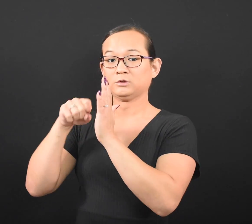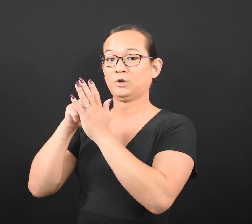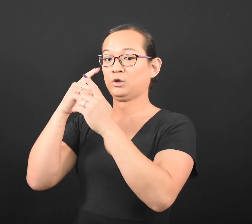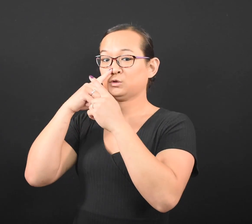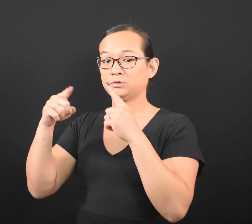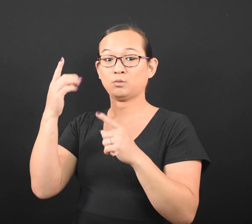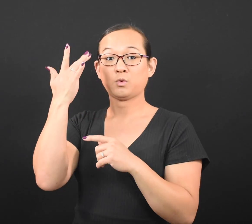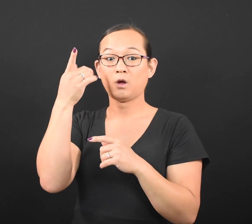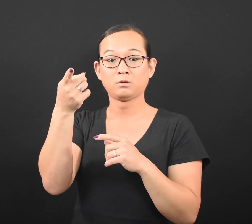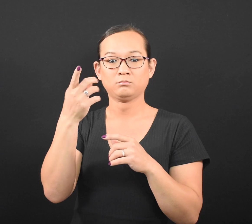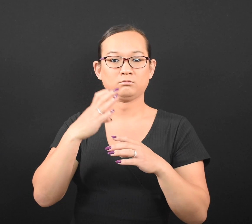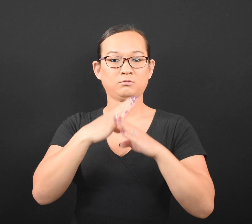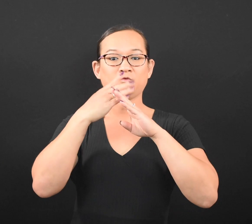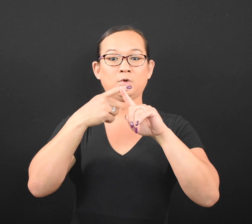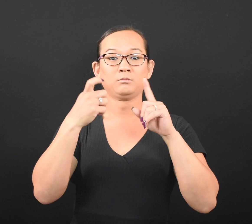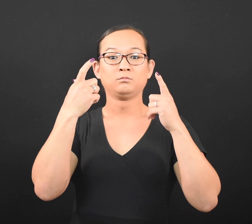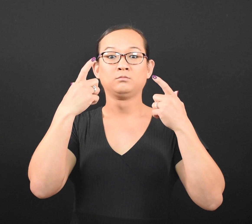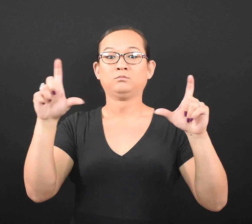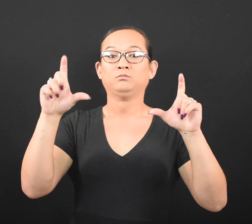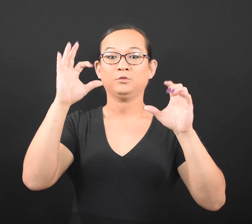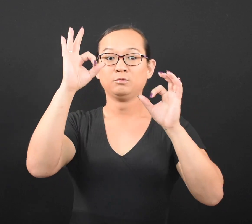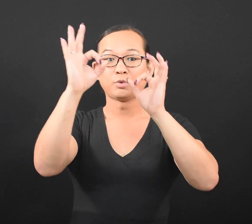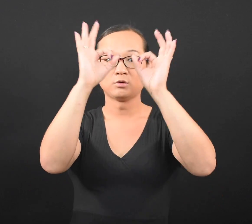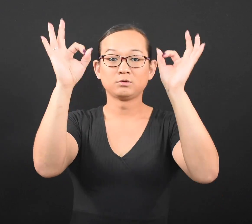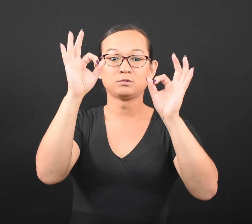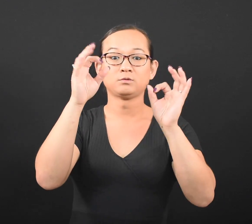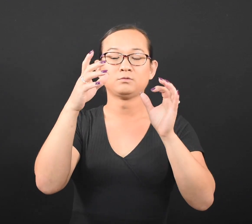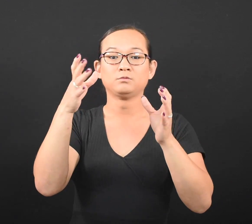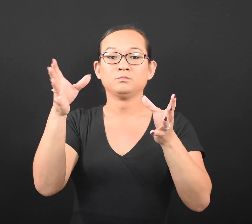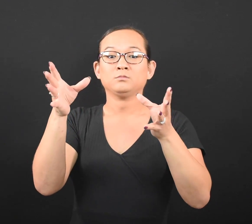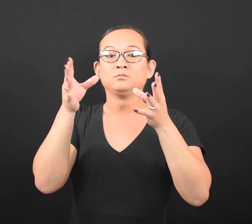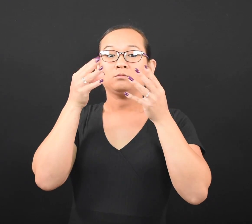seasonal allergies because they can prevent some larger particles from being inhaled.